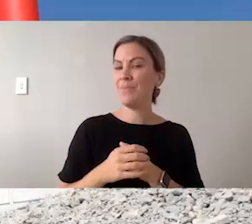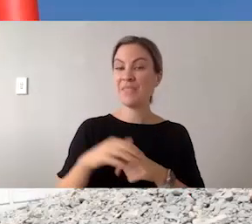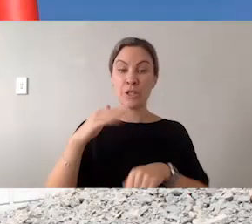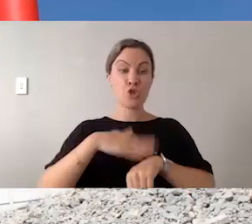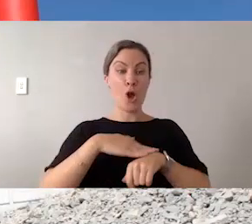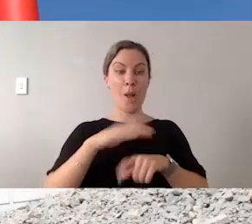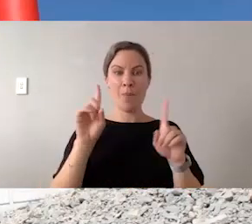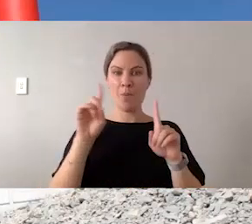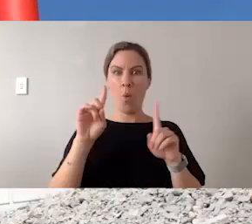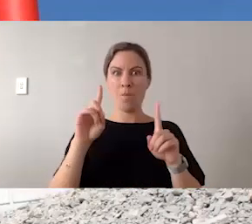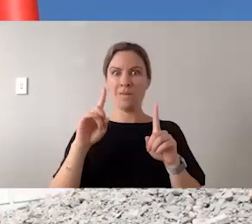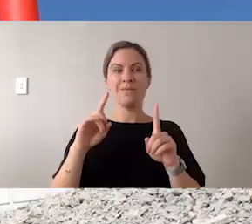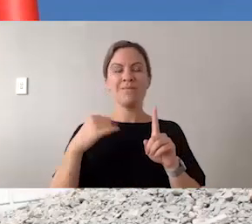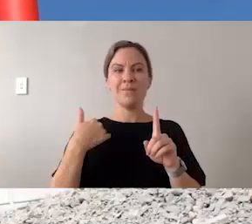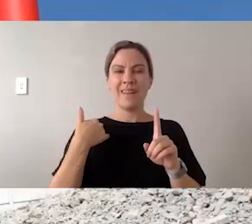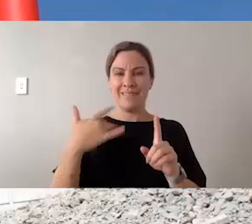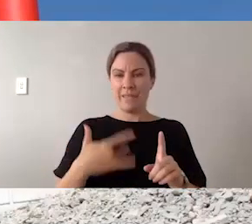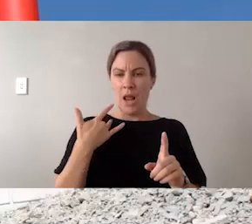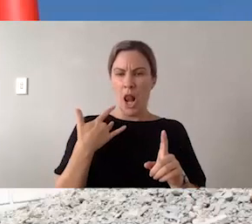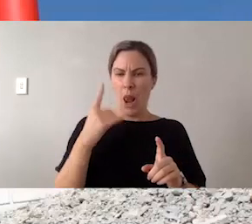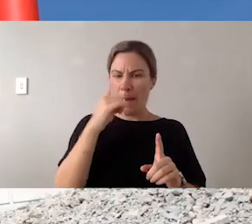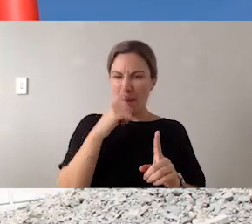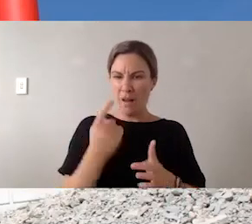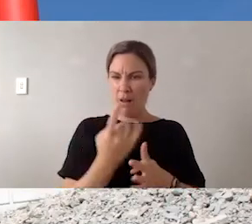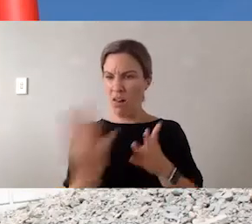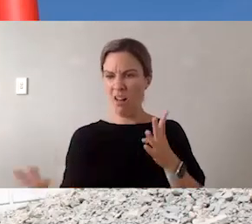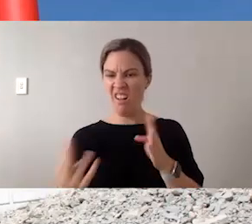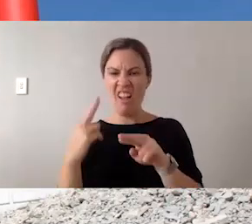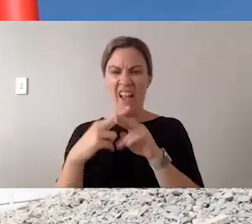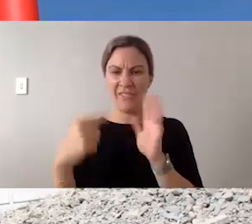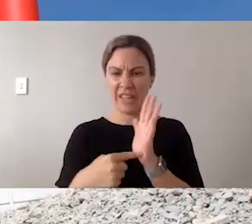about our people as numbers, as FTE, as costs on a spreadsheet. And we